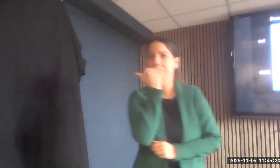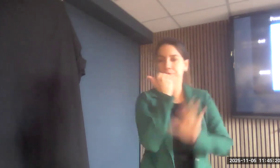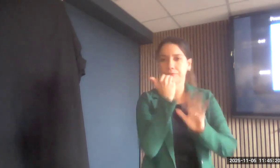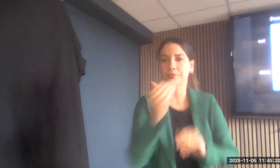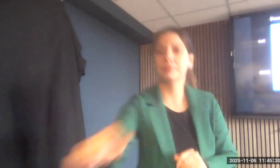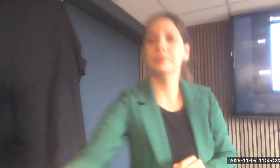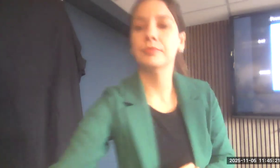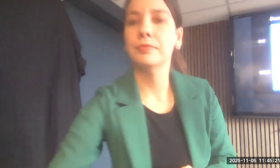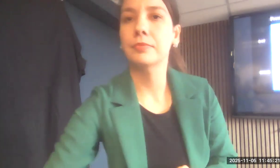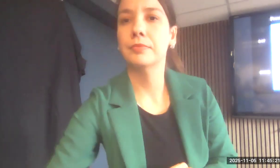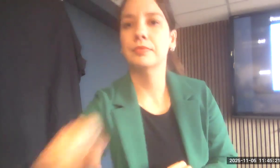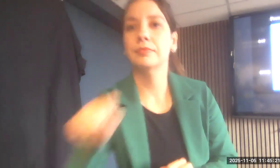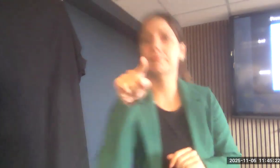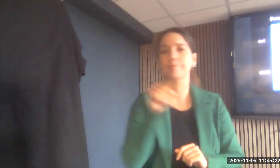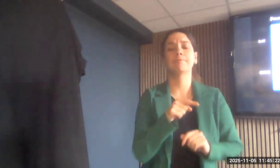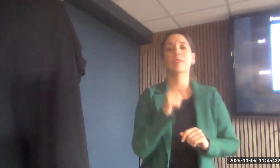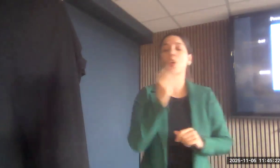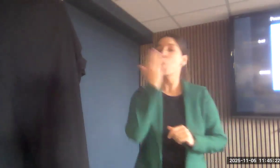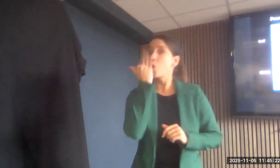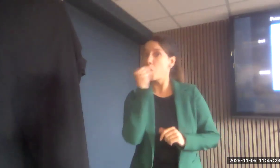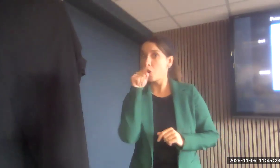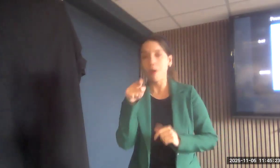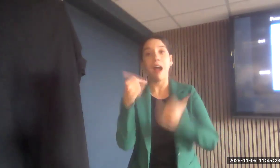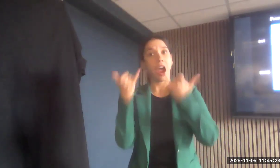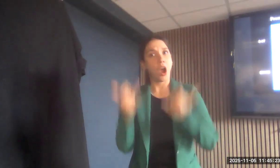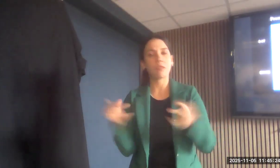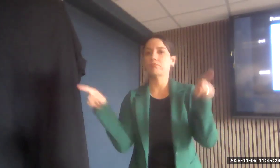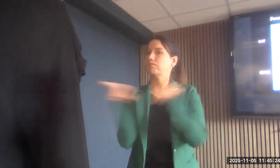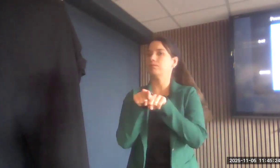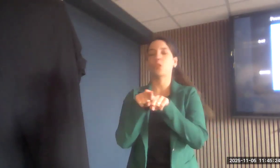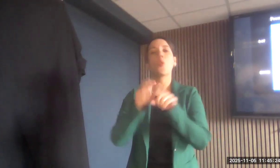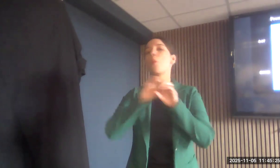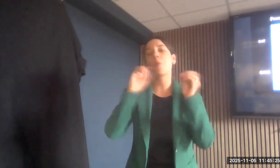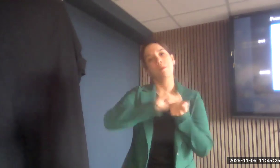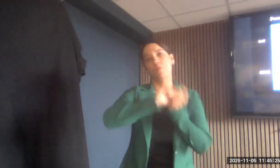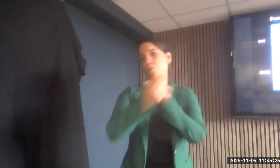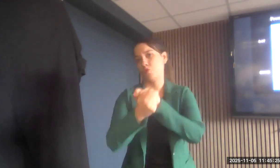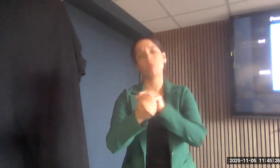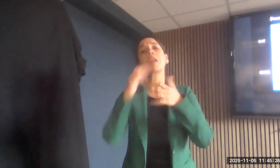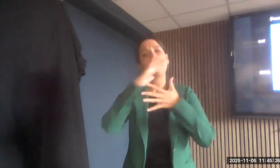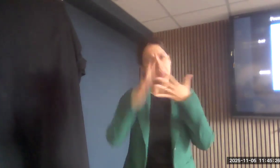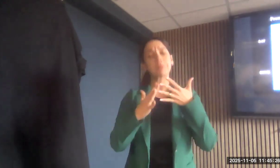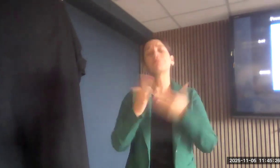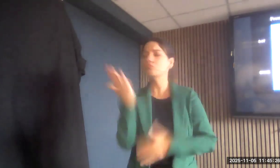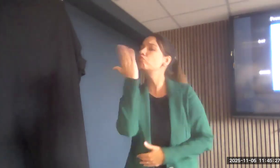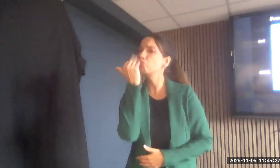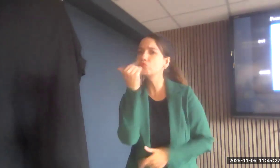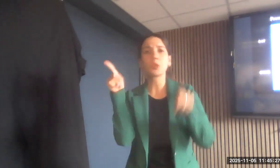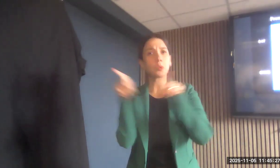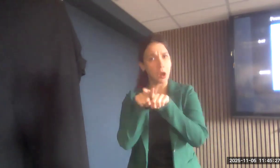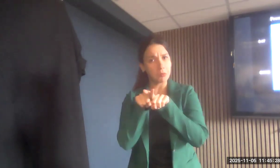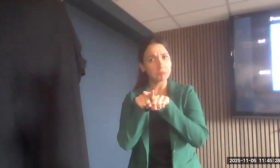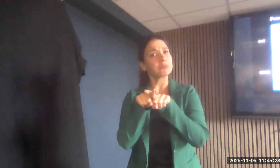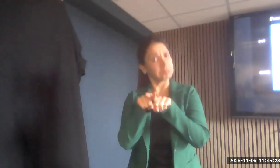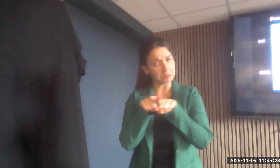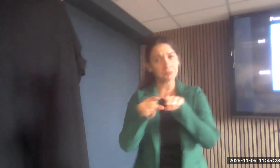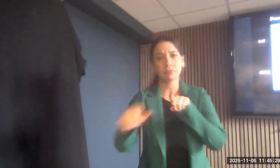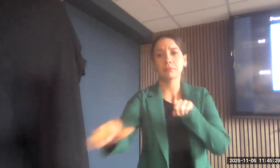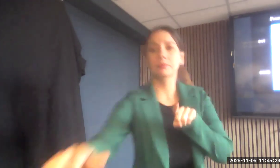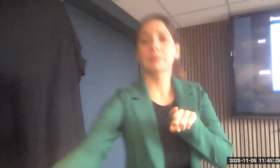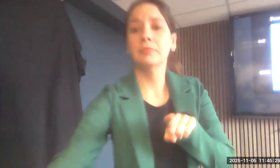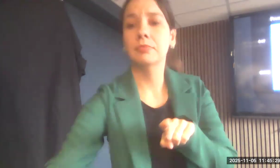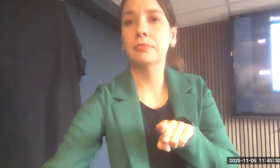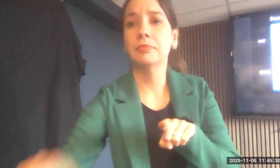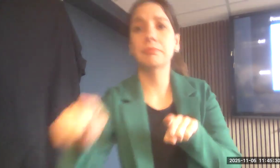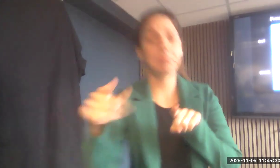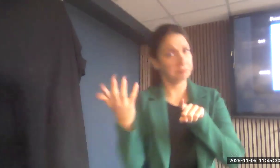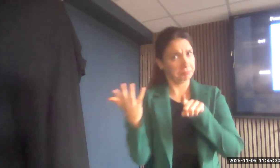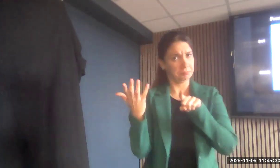for full book, whereas we see the sign for eat is still the same, so there's Libras has maintained this sign for EAT.